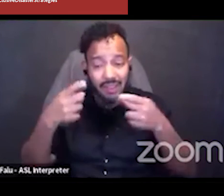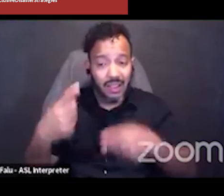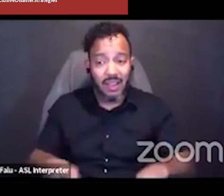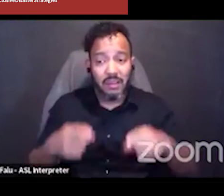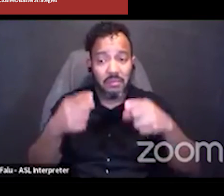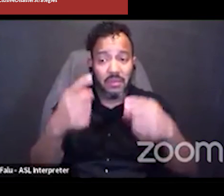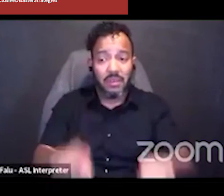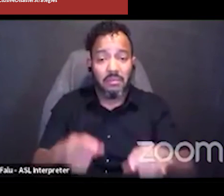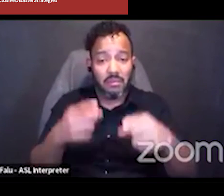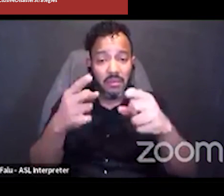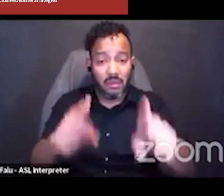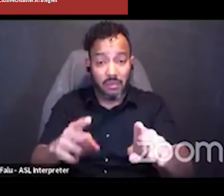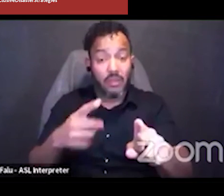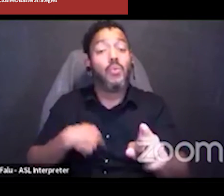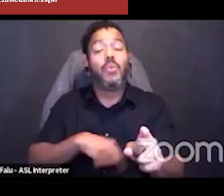We have known this.